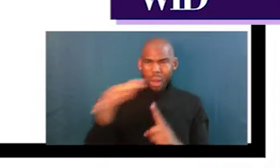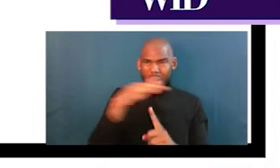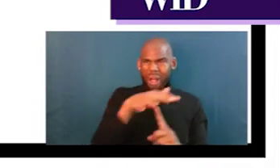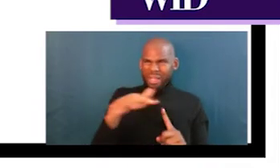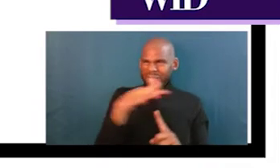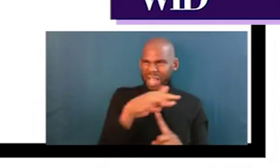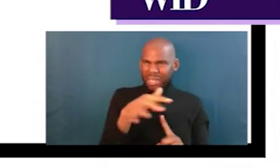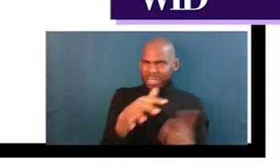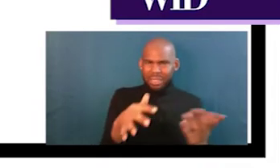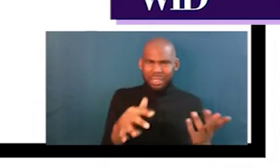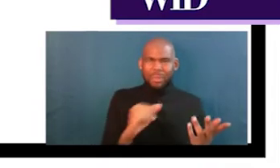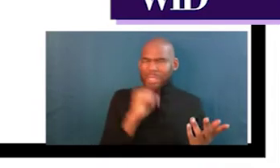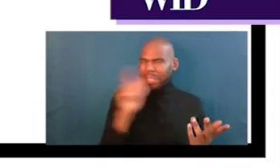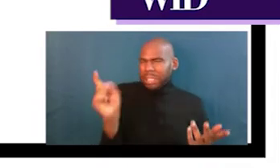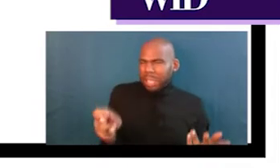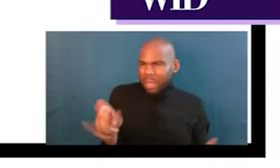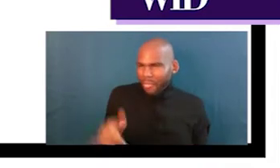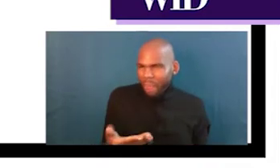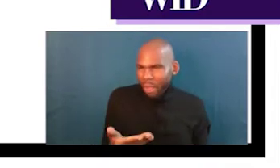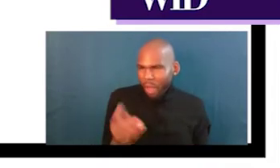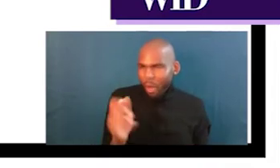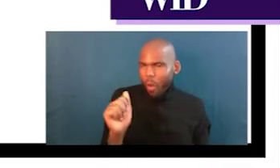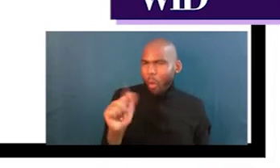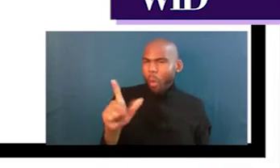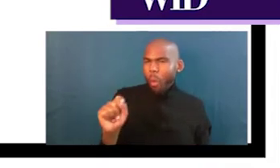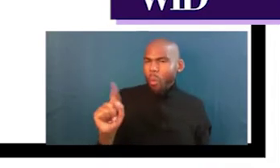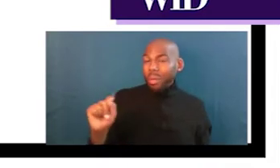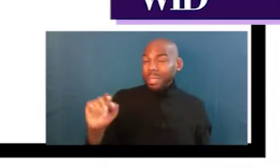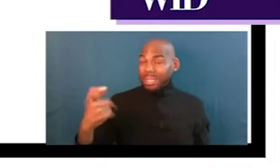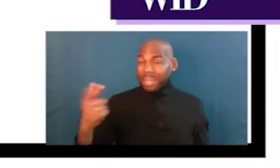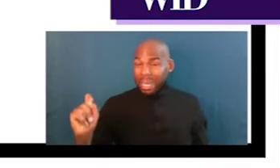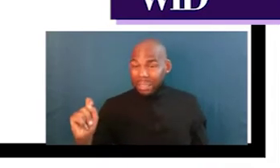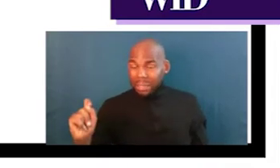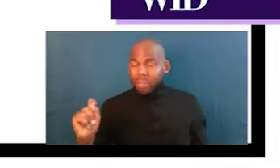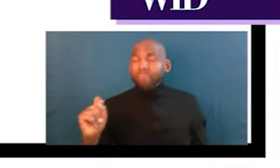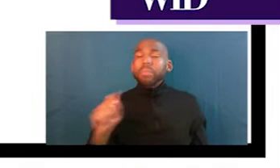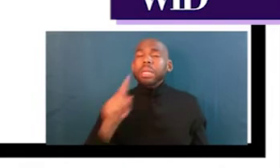then it doesn't need alt text. The main questions you should ask yourself are, what is the purpose